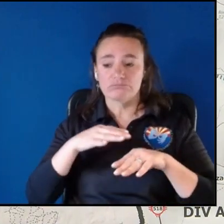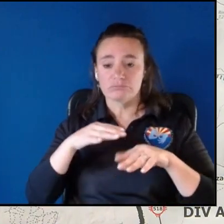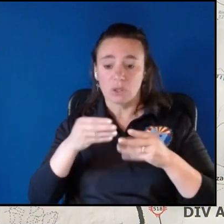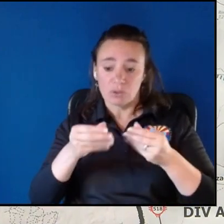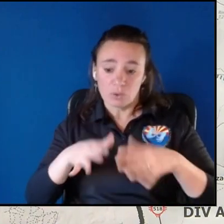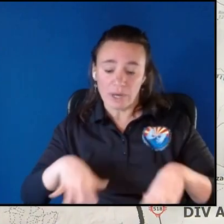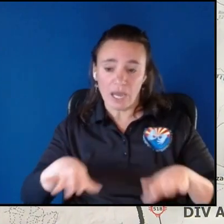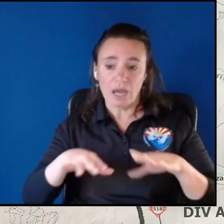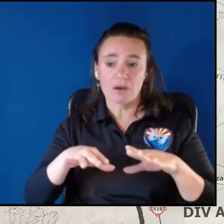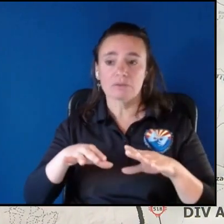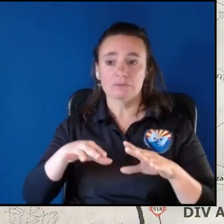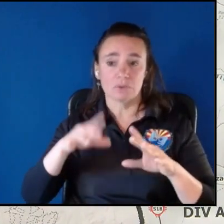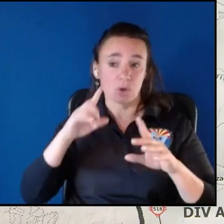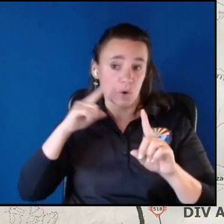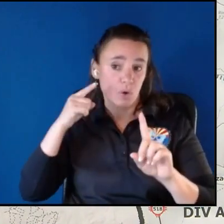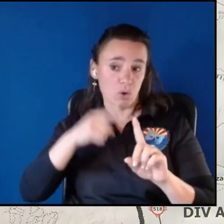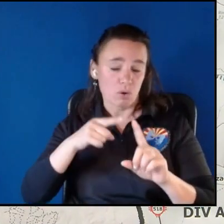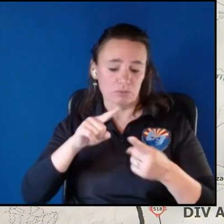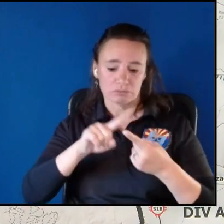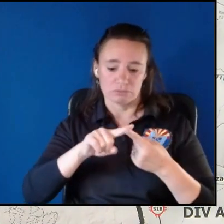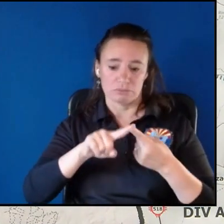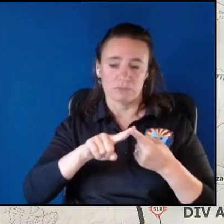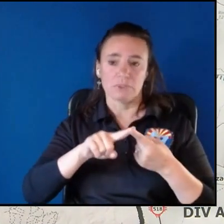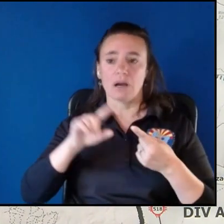Our anchor point, where we begin, and our tie-in point where we meet.